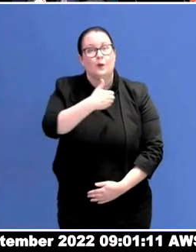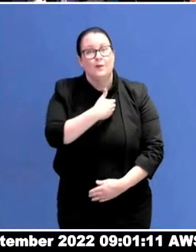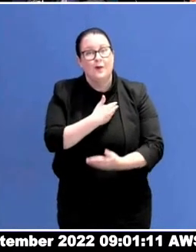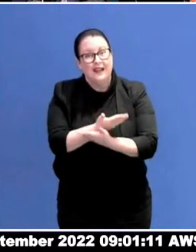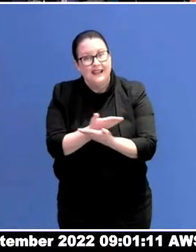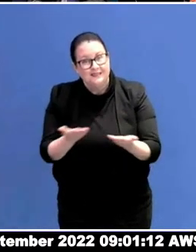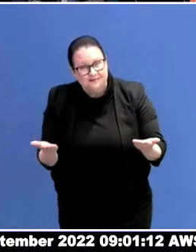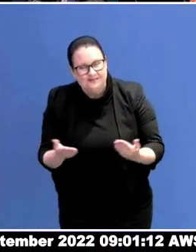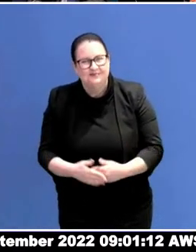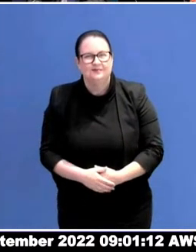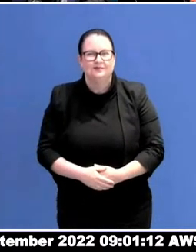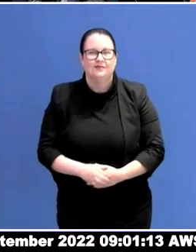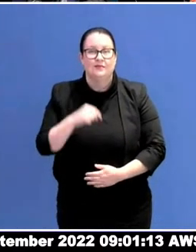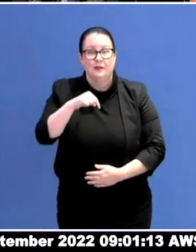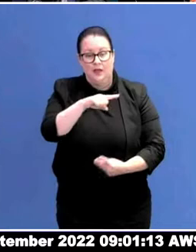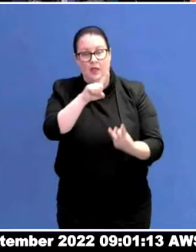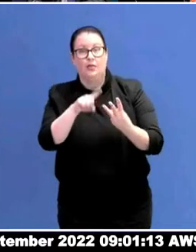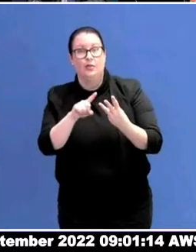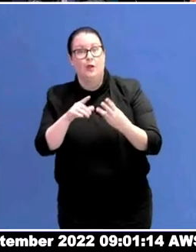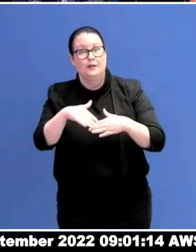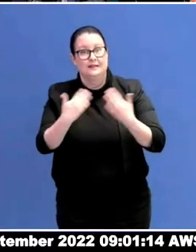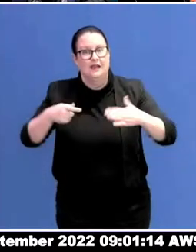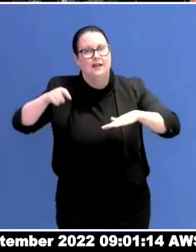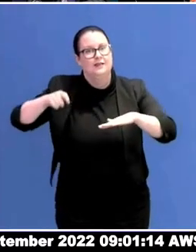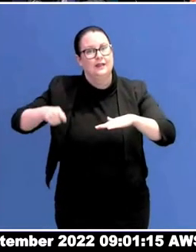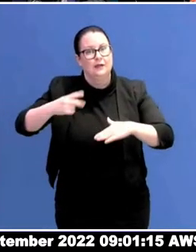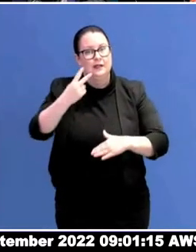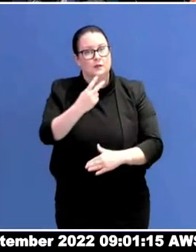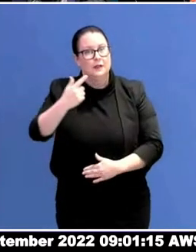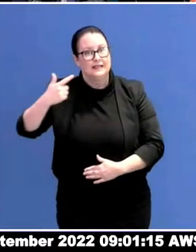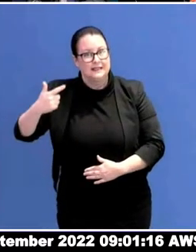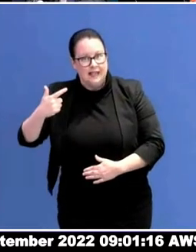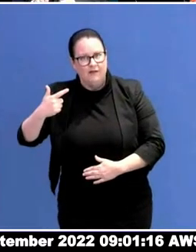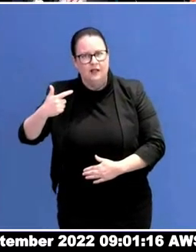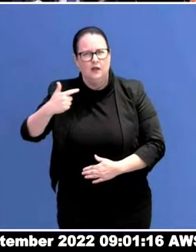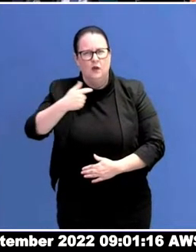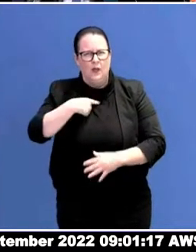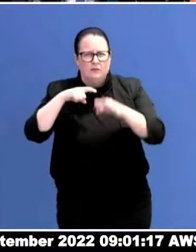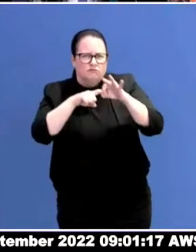This is the third day of Public hearing 27 which is examining conditions in detention in